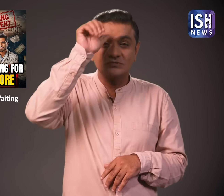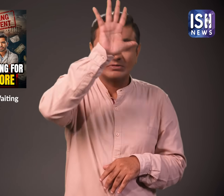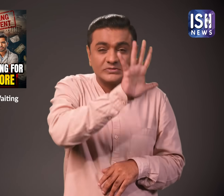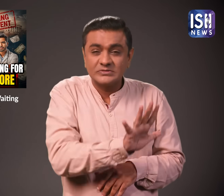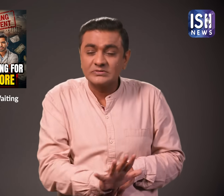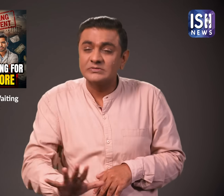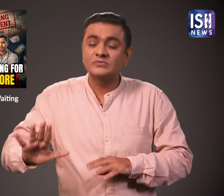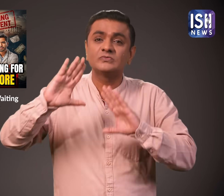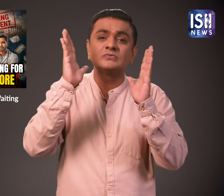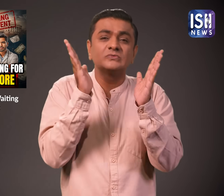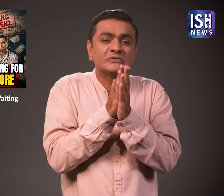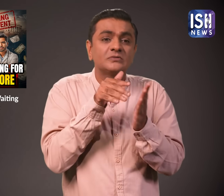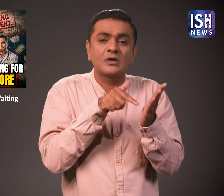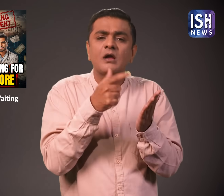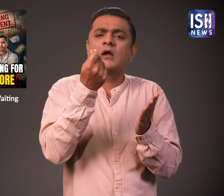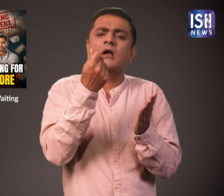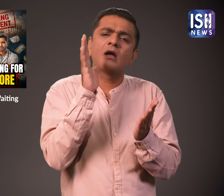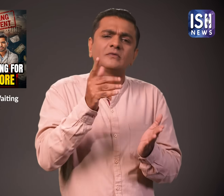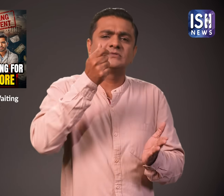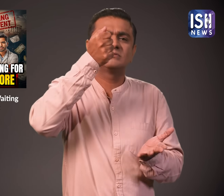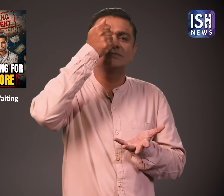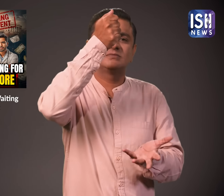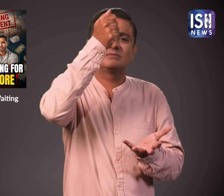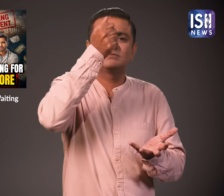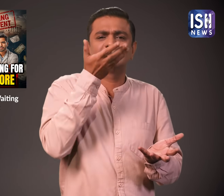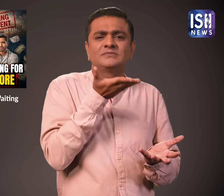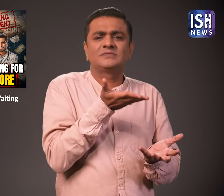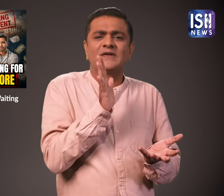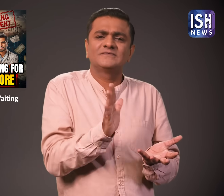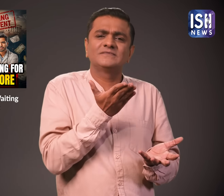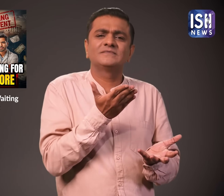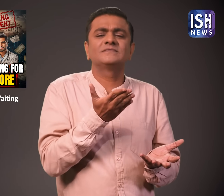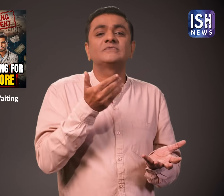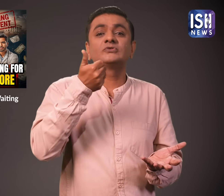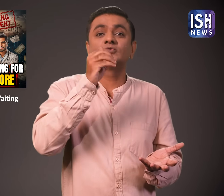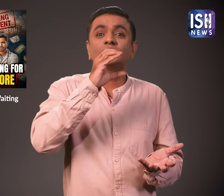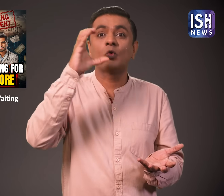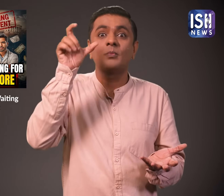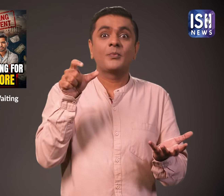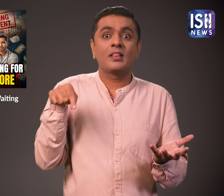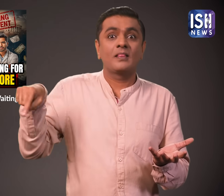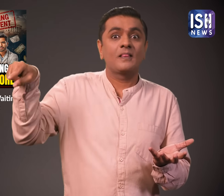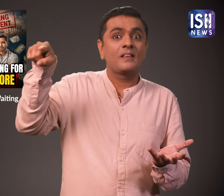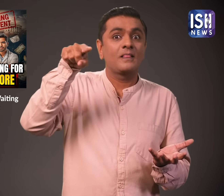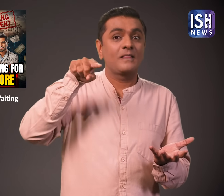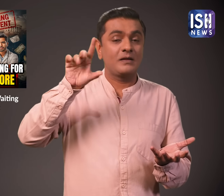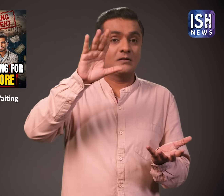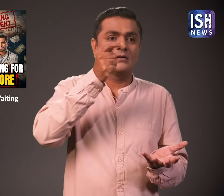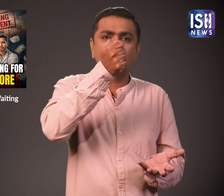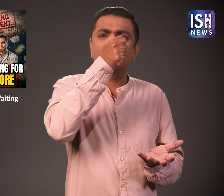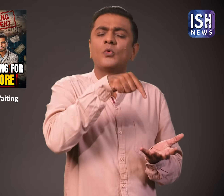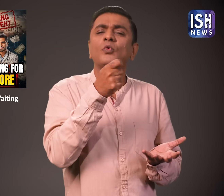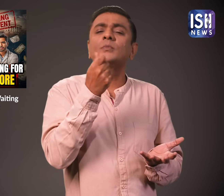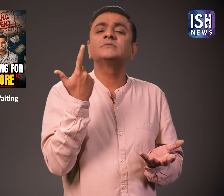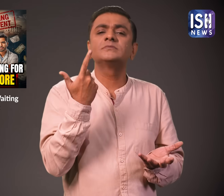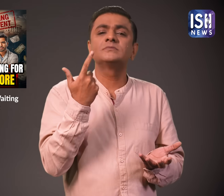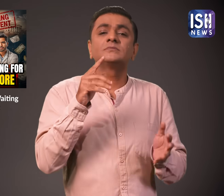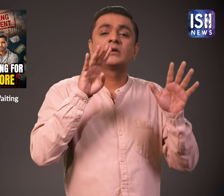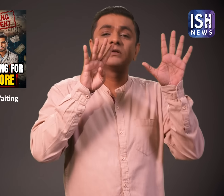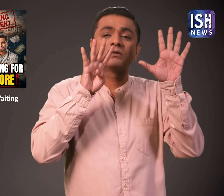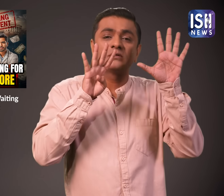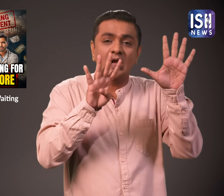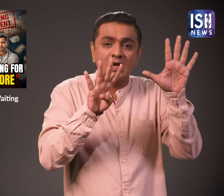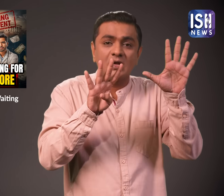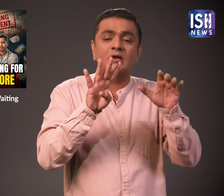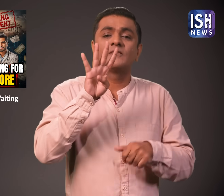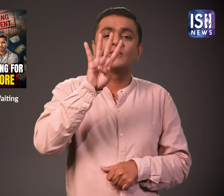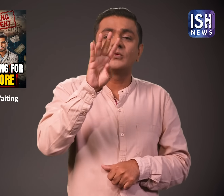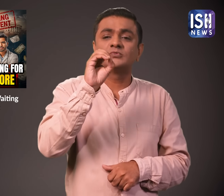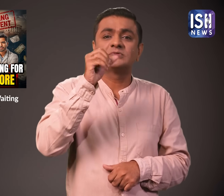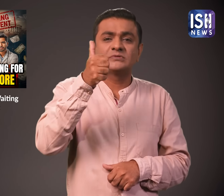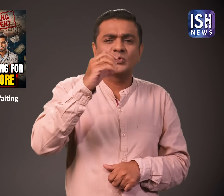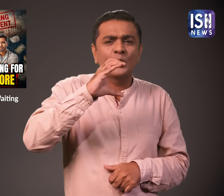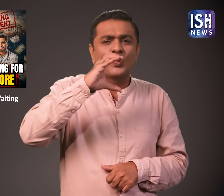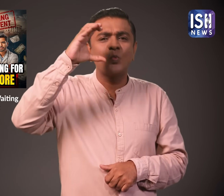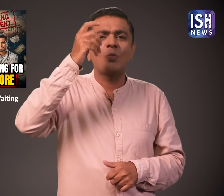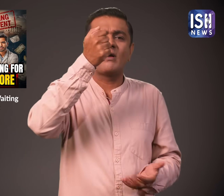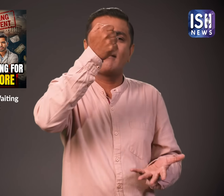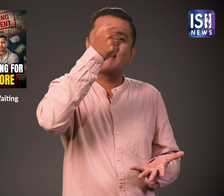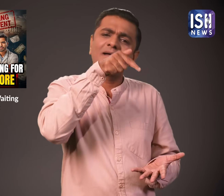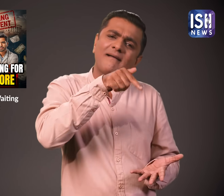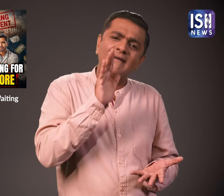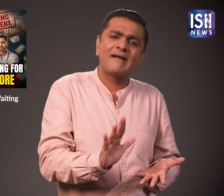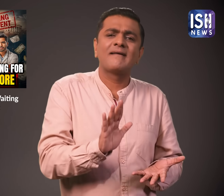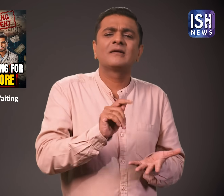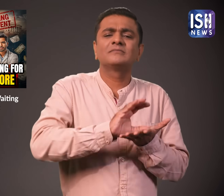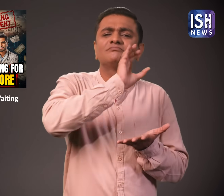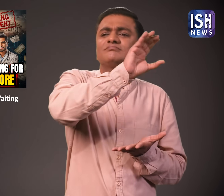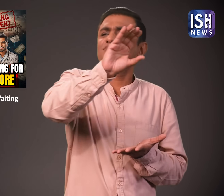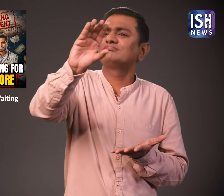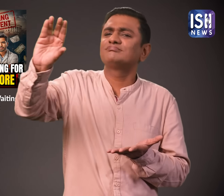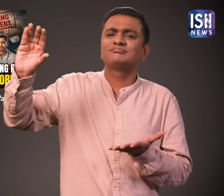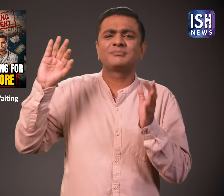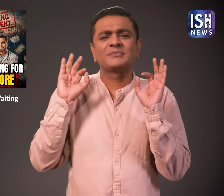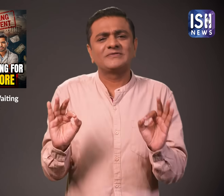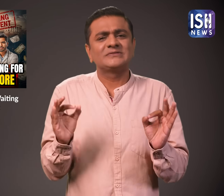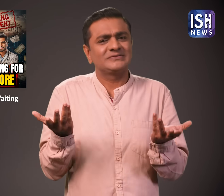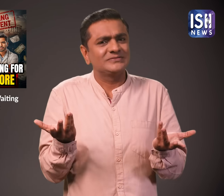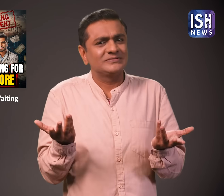In India, for 60 crore people, the budget is only ₹9,406 crores distributed across states.